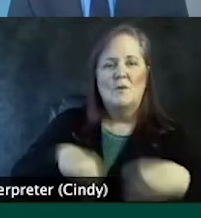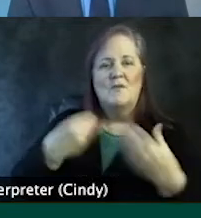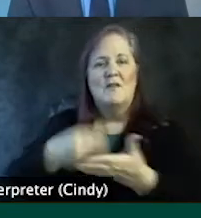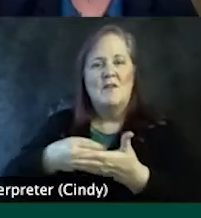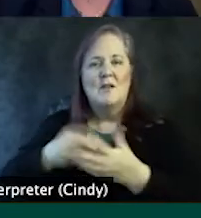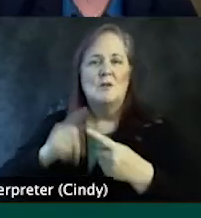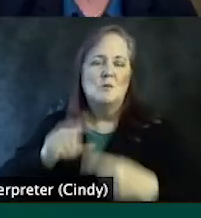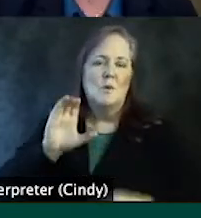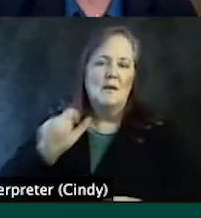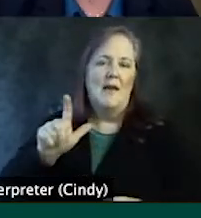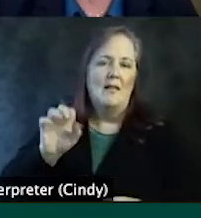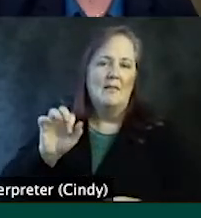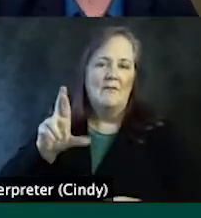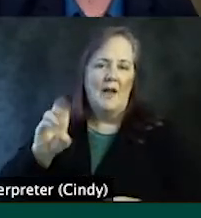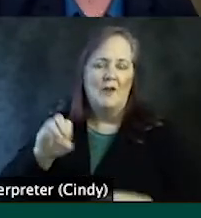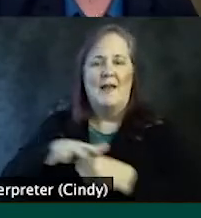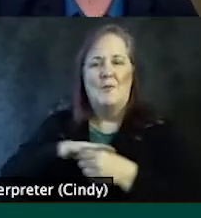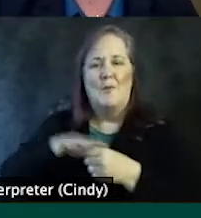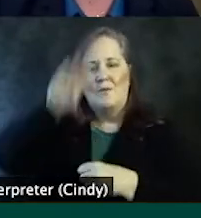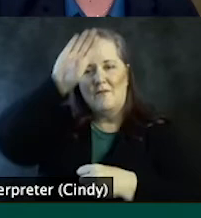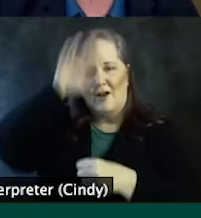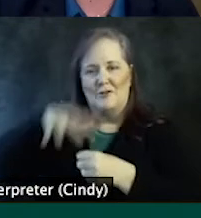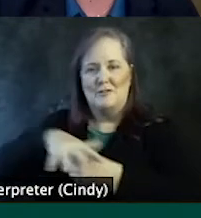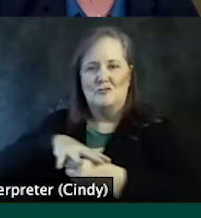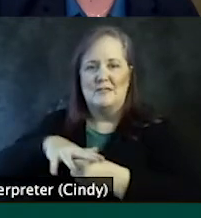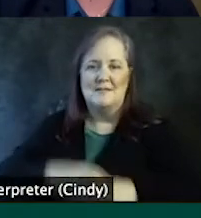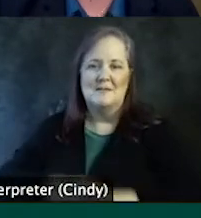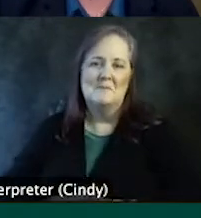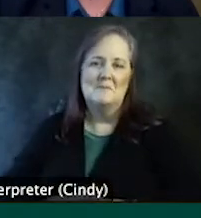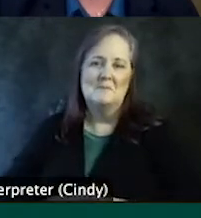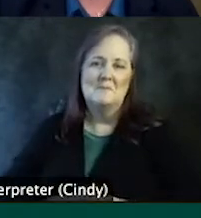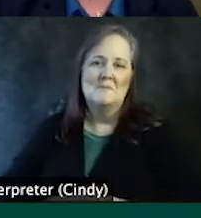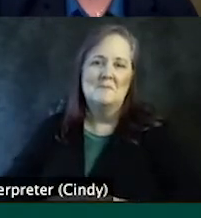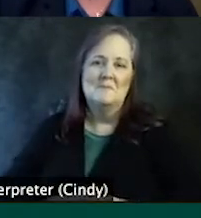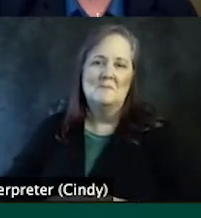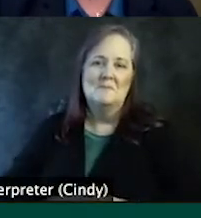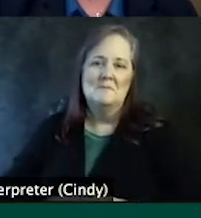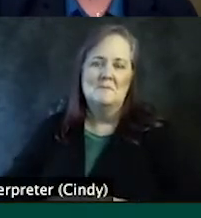Okay, and is there any specific information about how long the home would need to be used